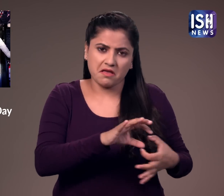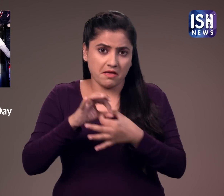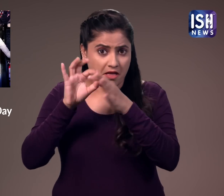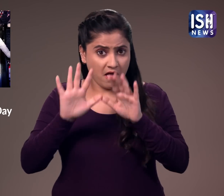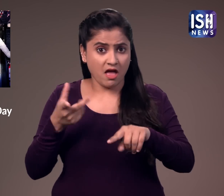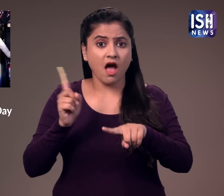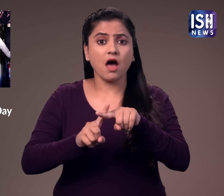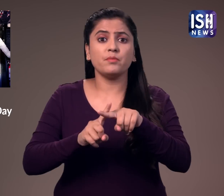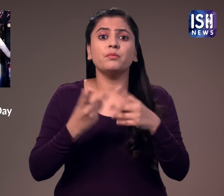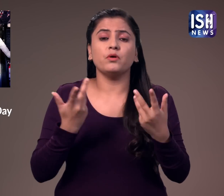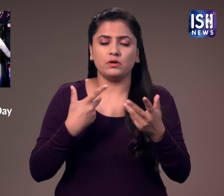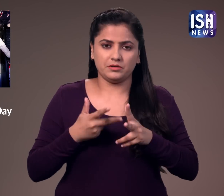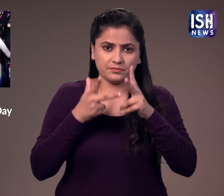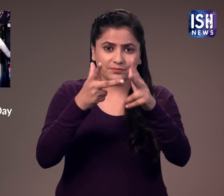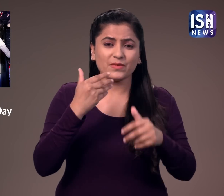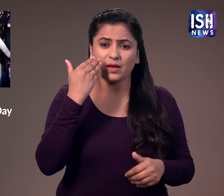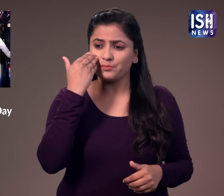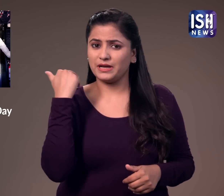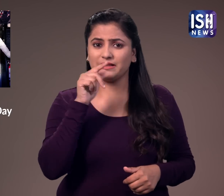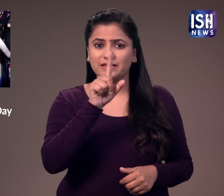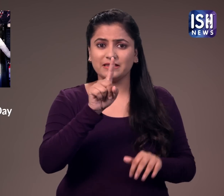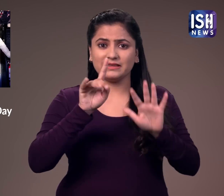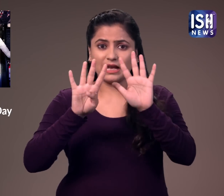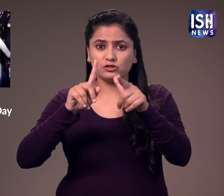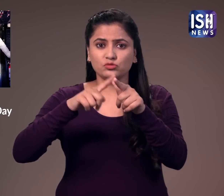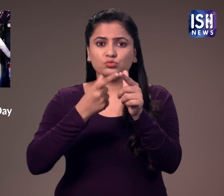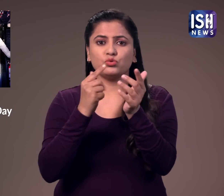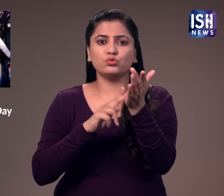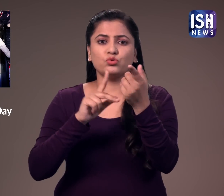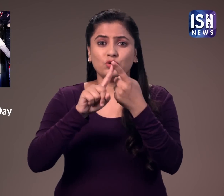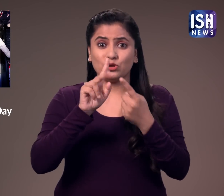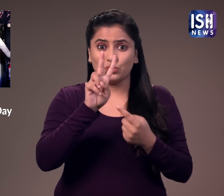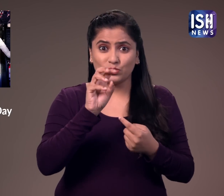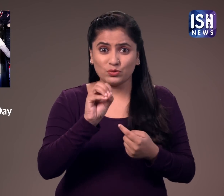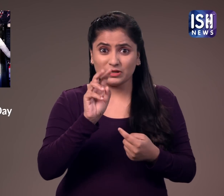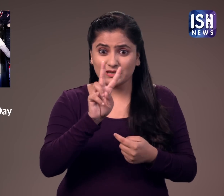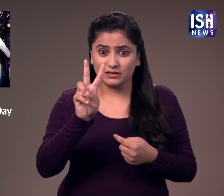Similar incidents occured on 19th June 2022.